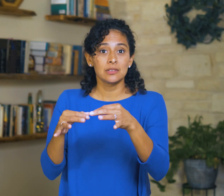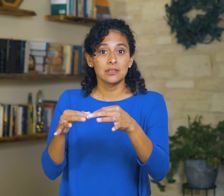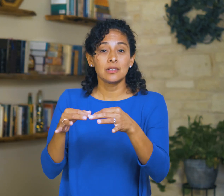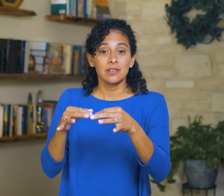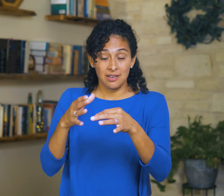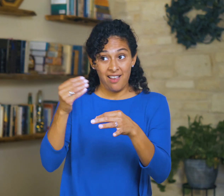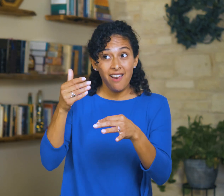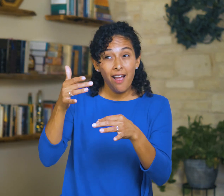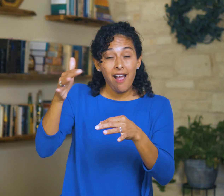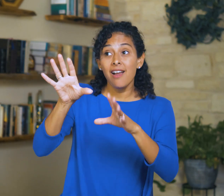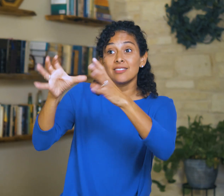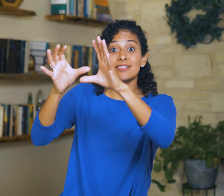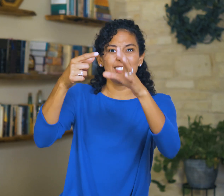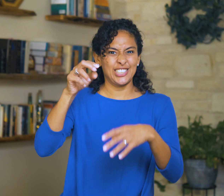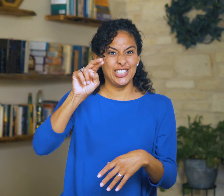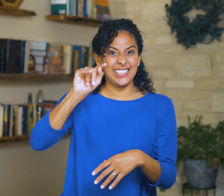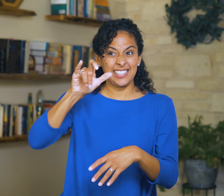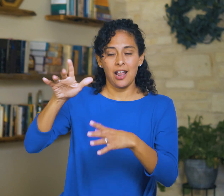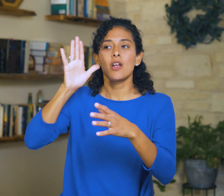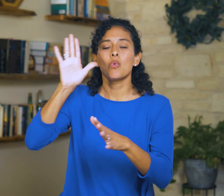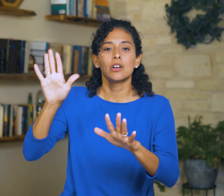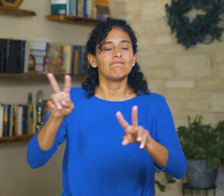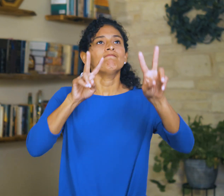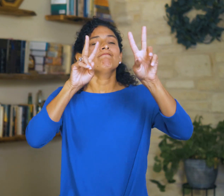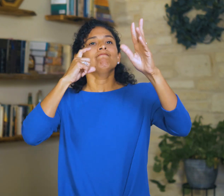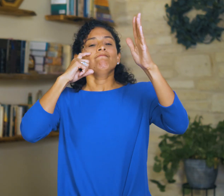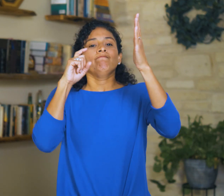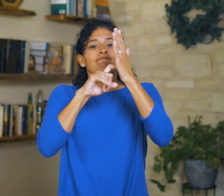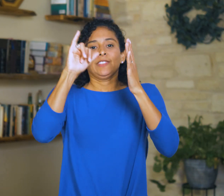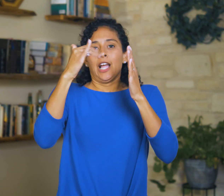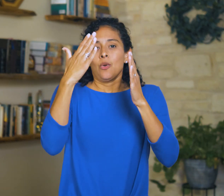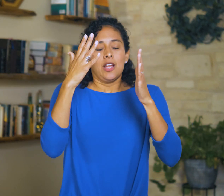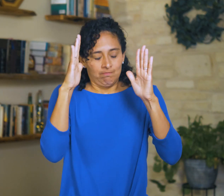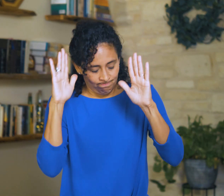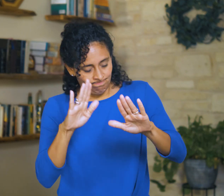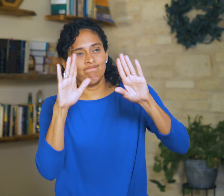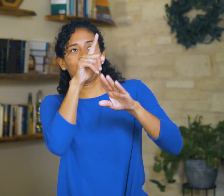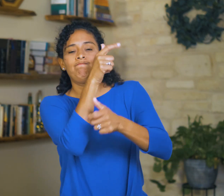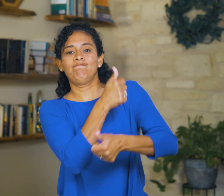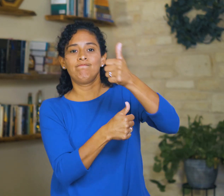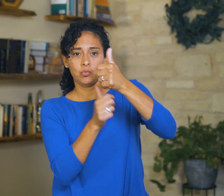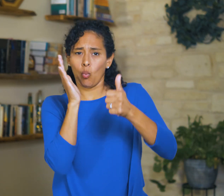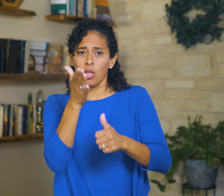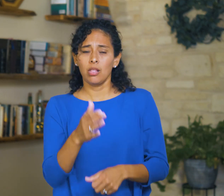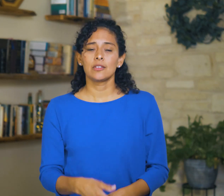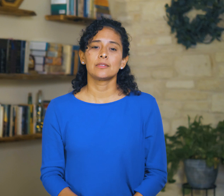and eventually even the Gentile nations will bring tribute to YHWH and acknowledge His supremacy.